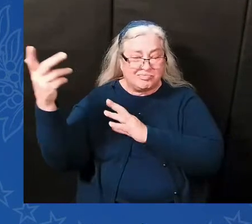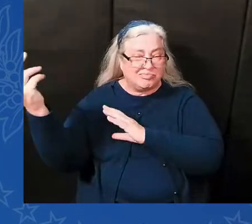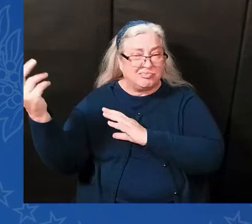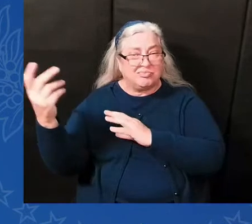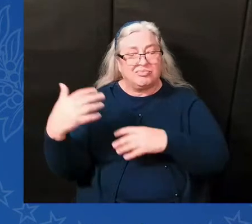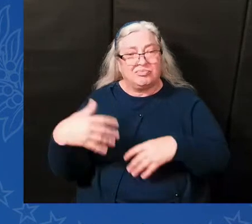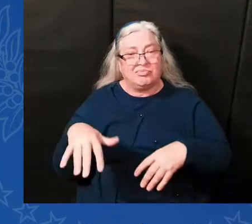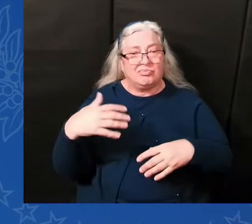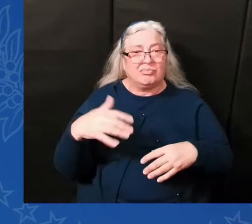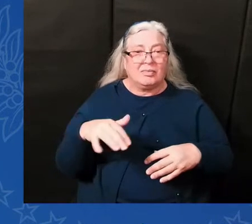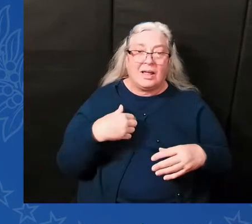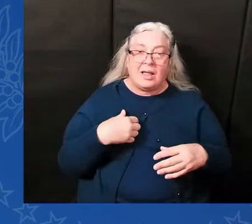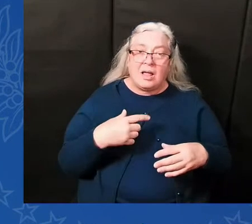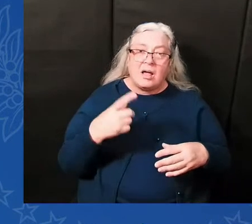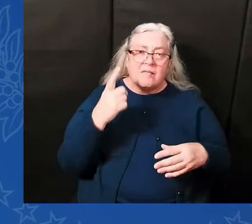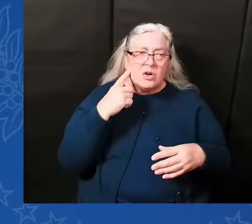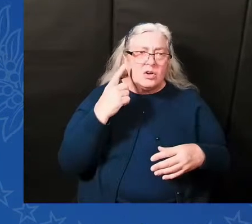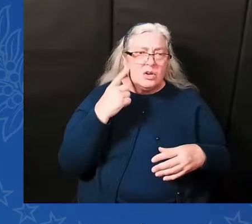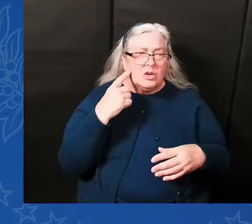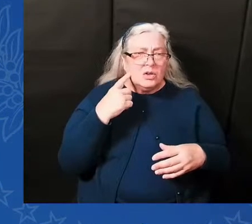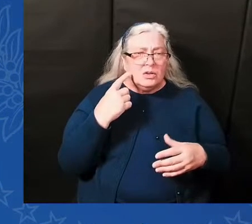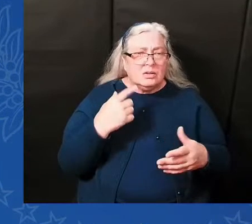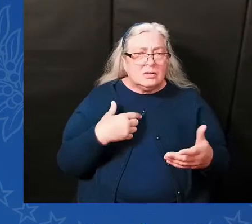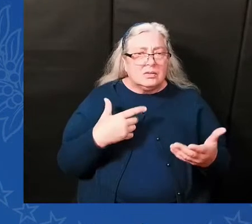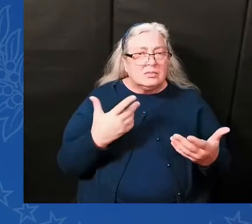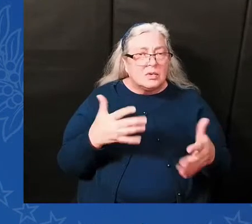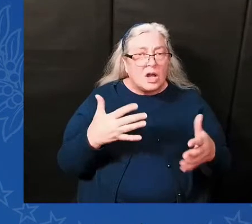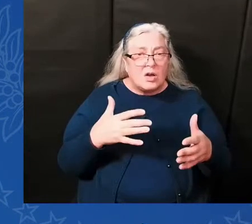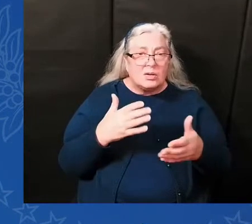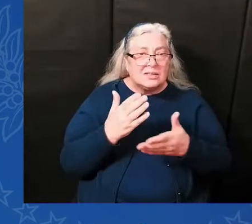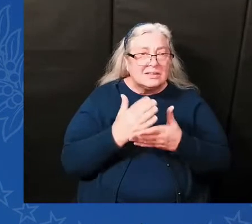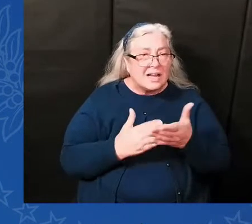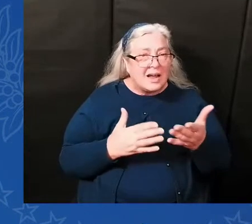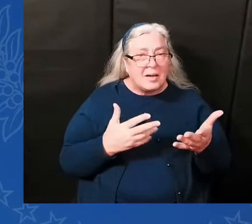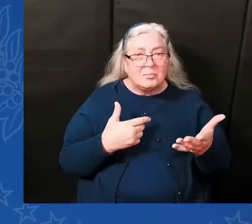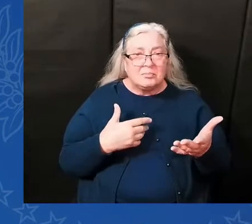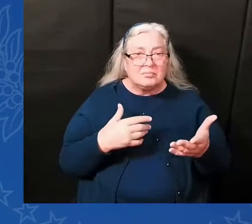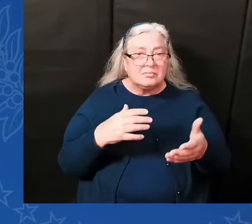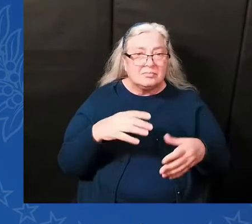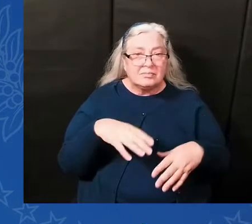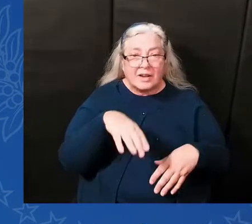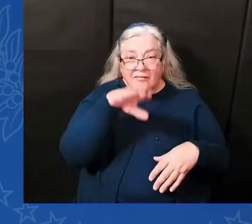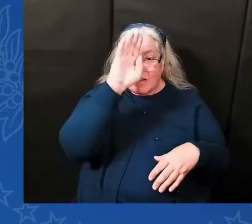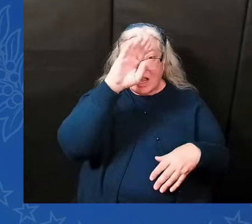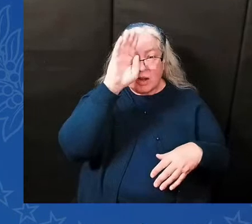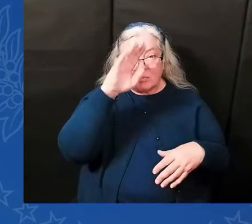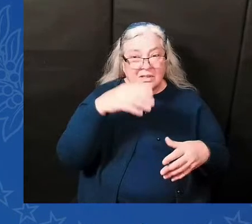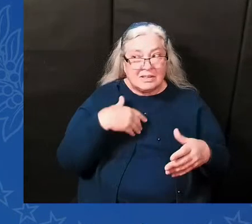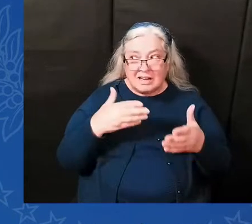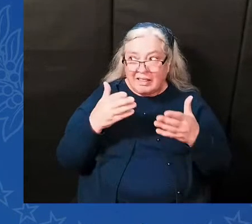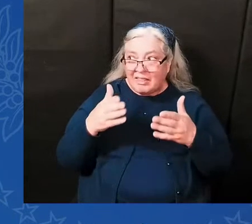have already been killed in the assault on Israel, and Dr. Lori and her team are in touch with fire officials on the ground.